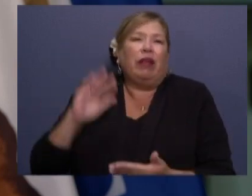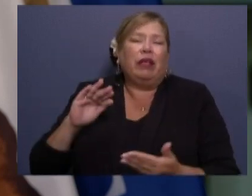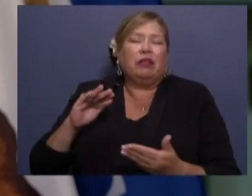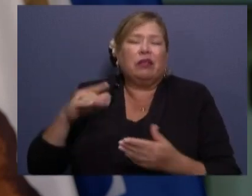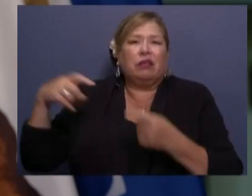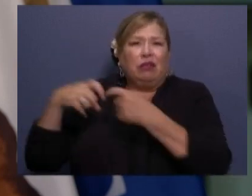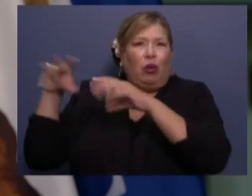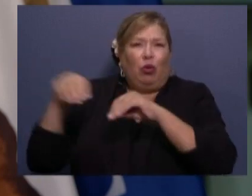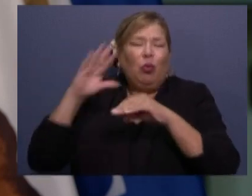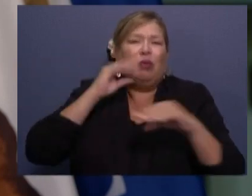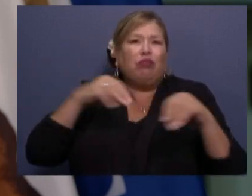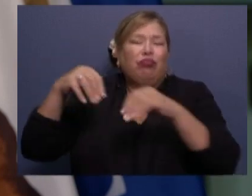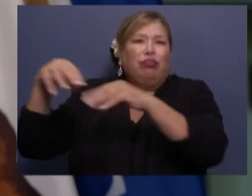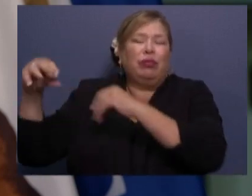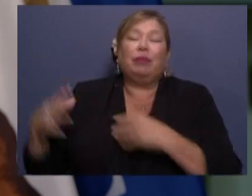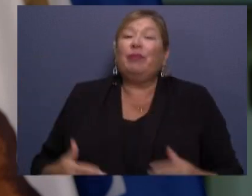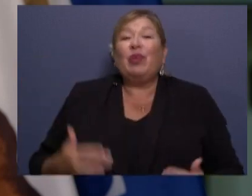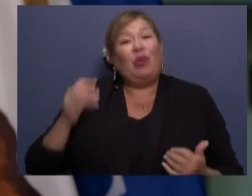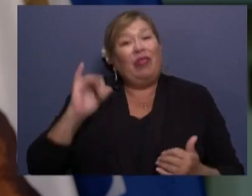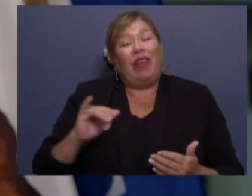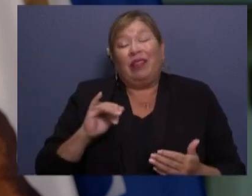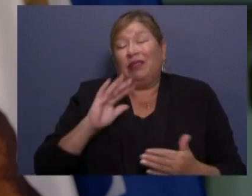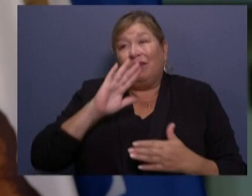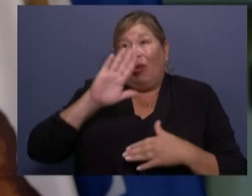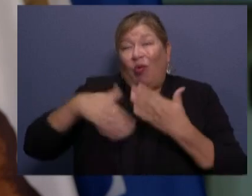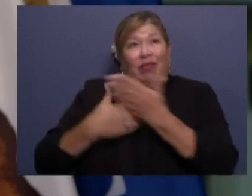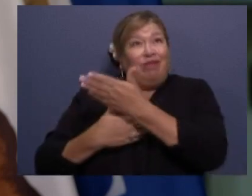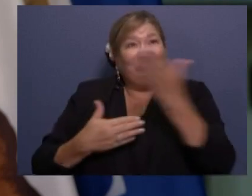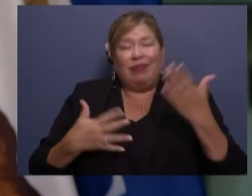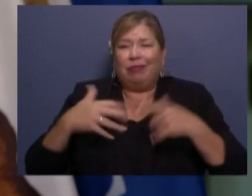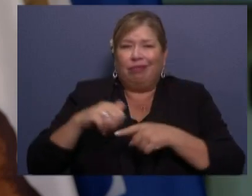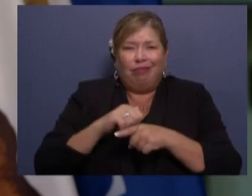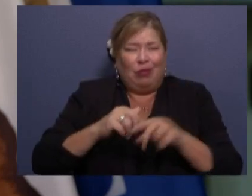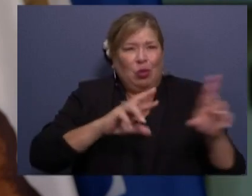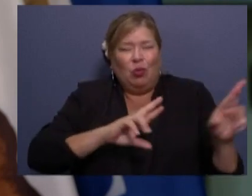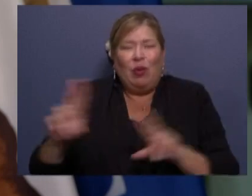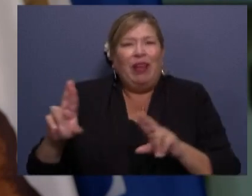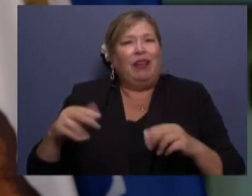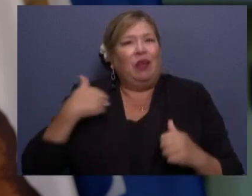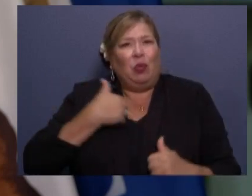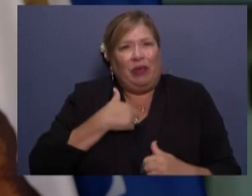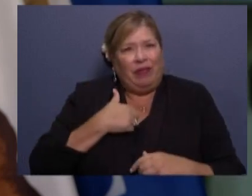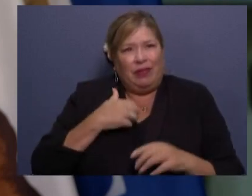utilities in our service territory. They are all prepared. We've been rehearsing this for months if we got here.